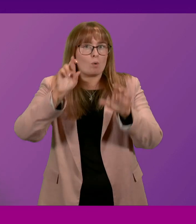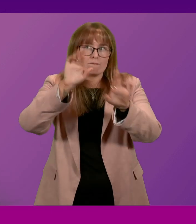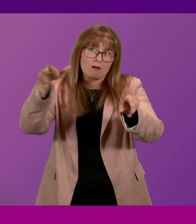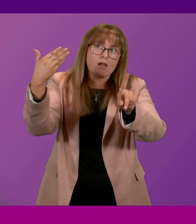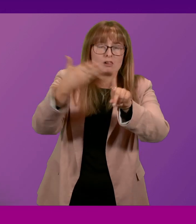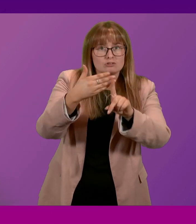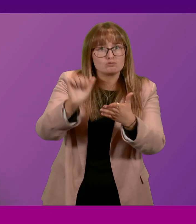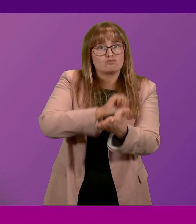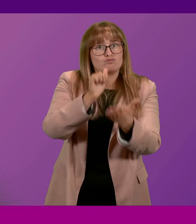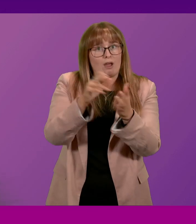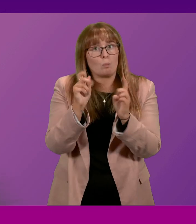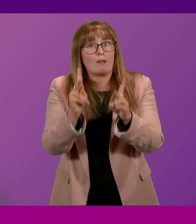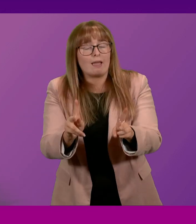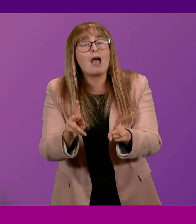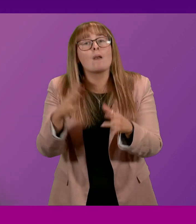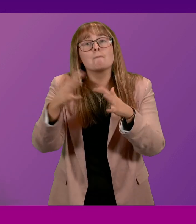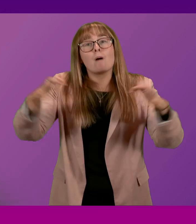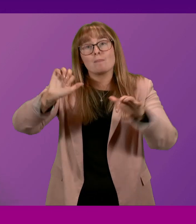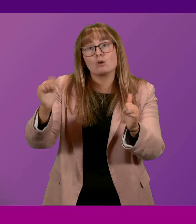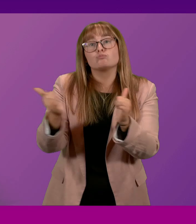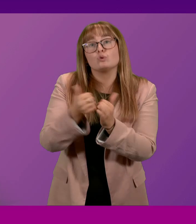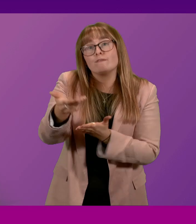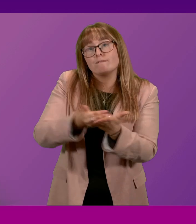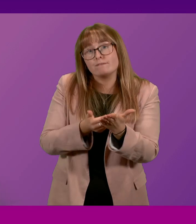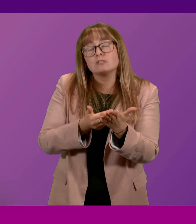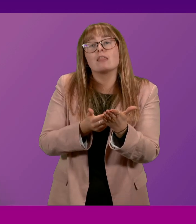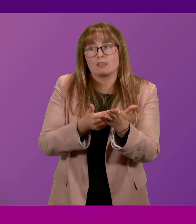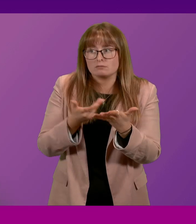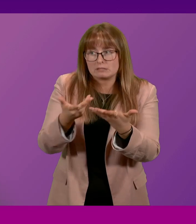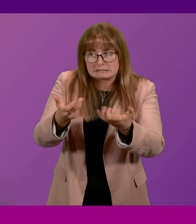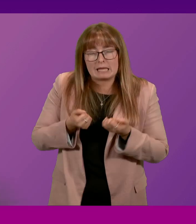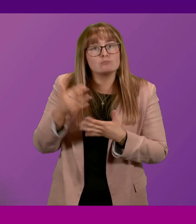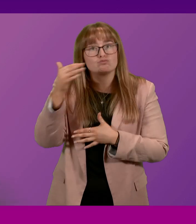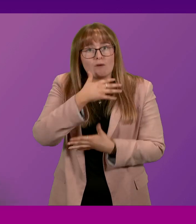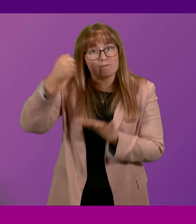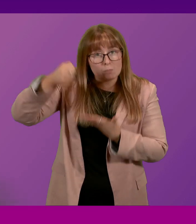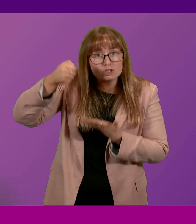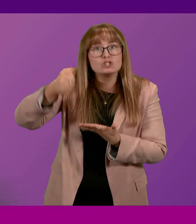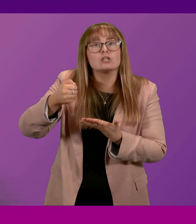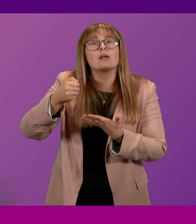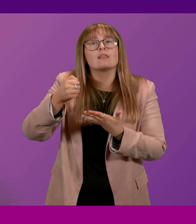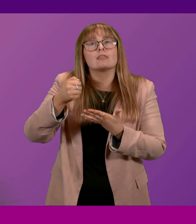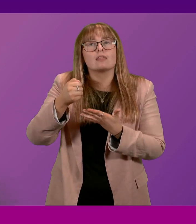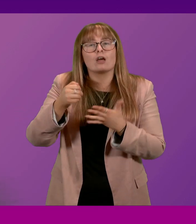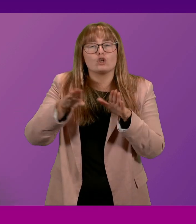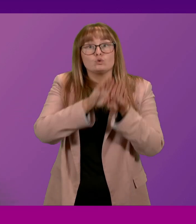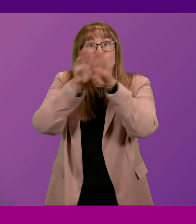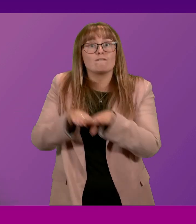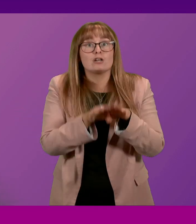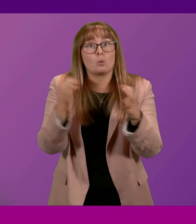direction. The Parliament approved our motion, which welcomed the steps in the draft budget “to introduce a universal Winter Heating Payment and create the